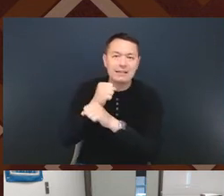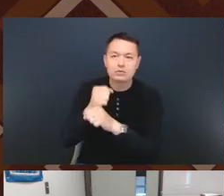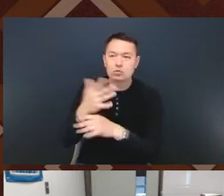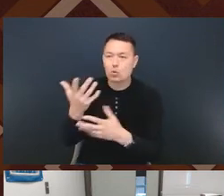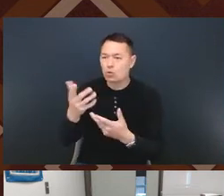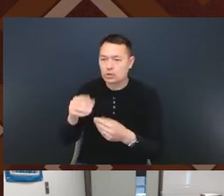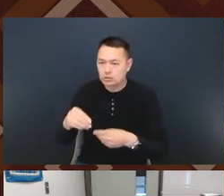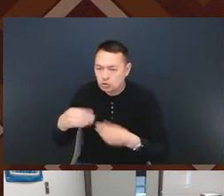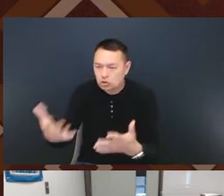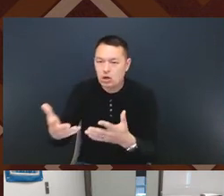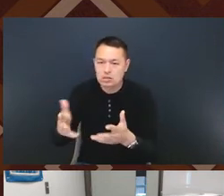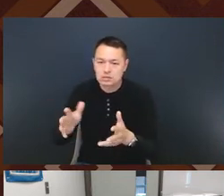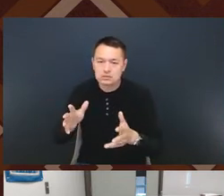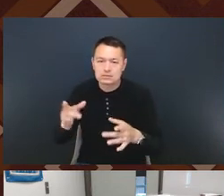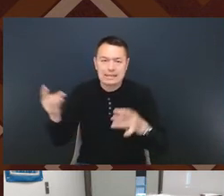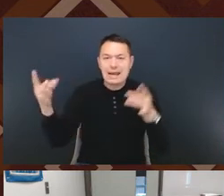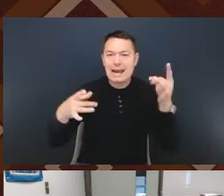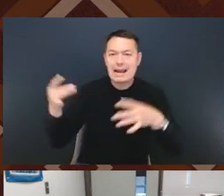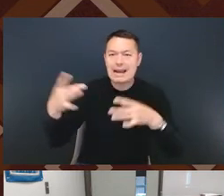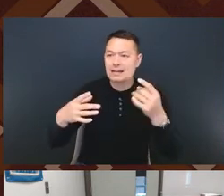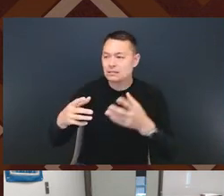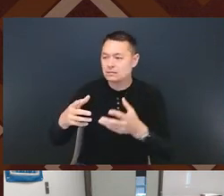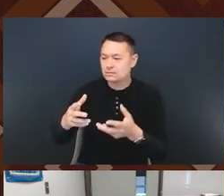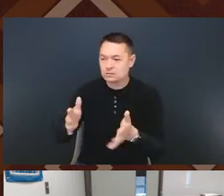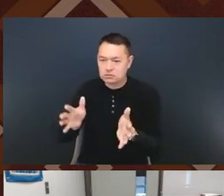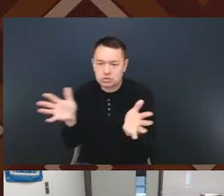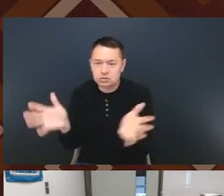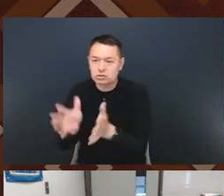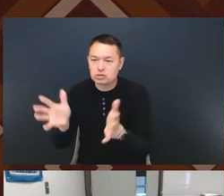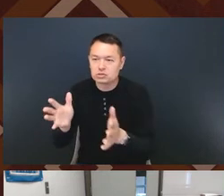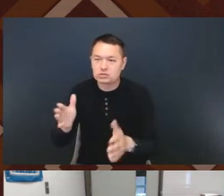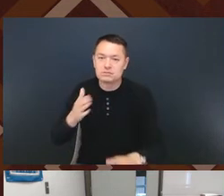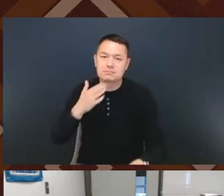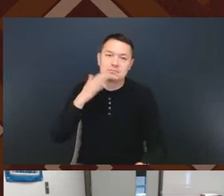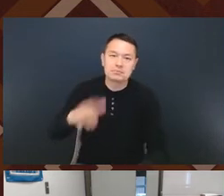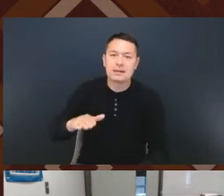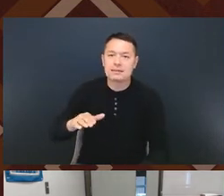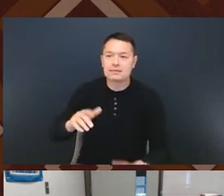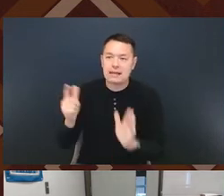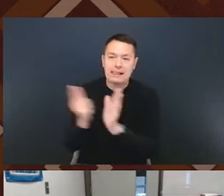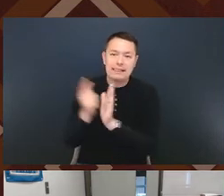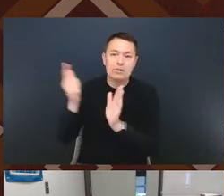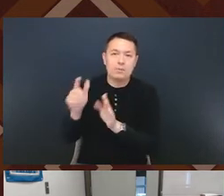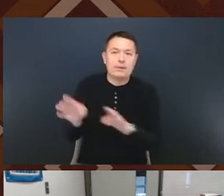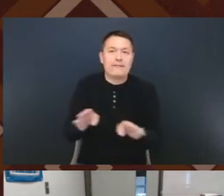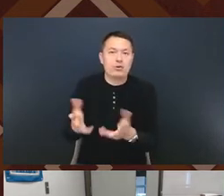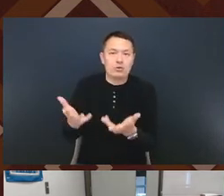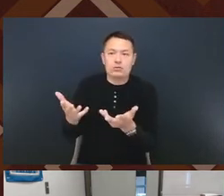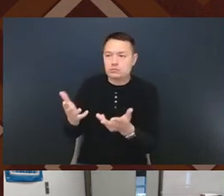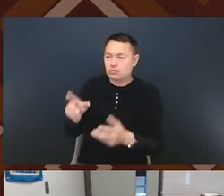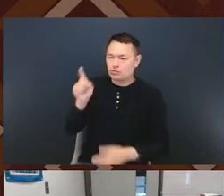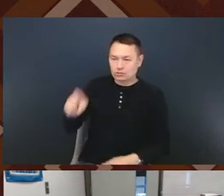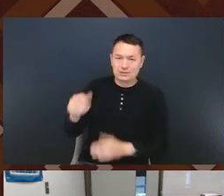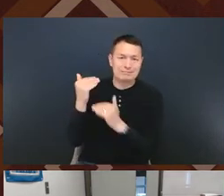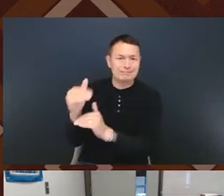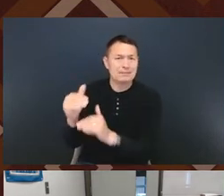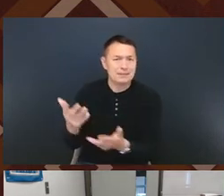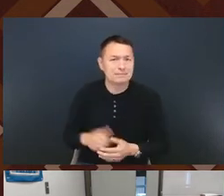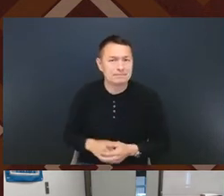promote unlawful behavior is one of the most important things, right